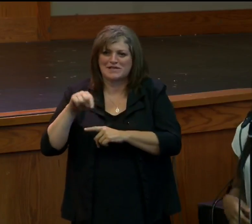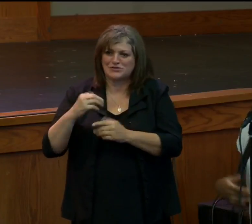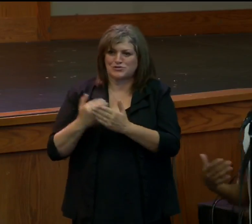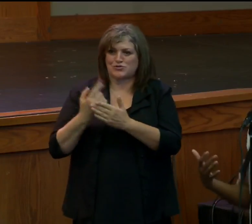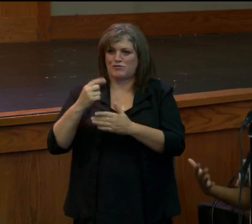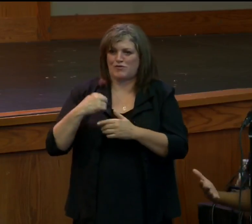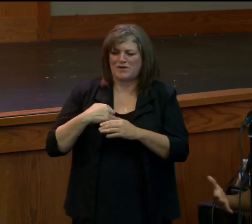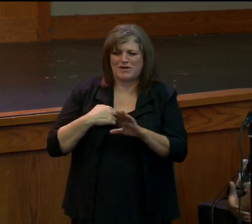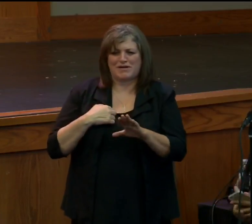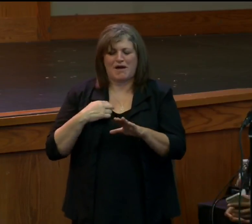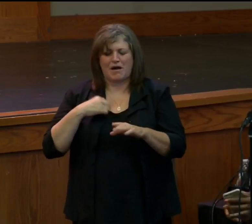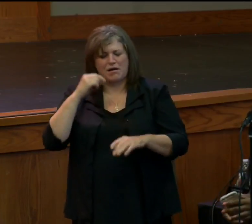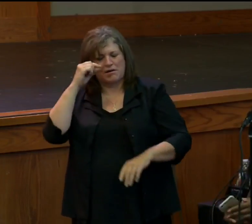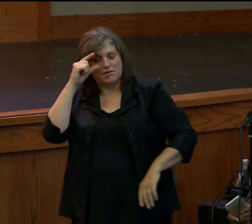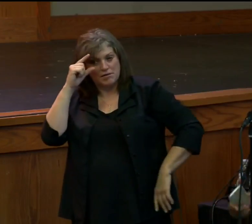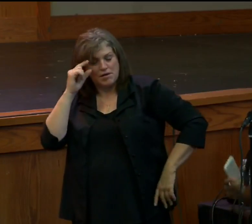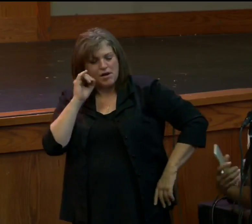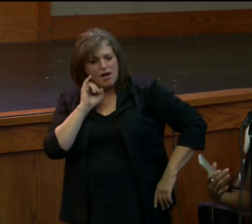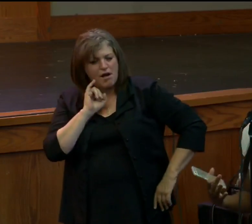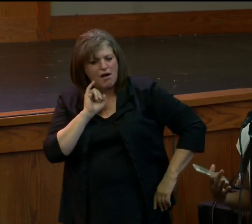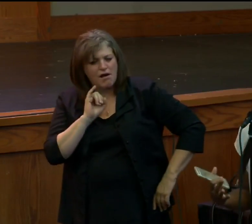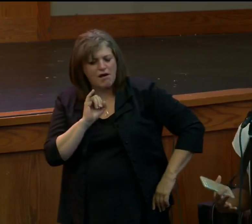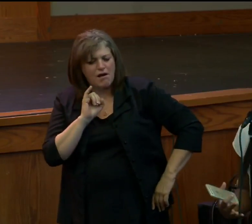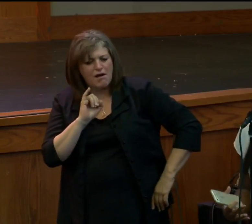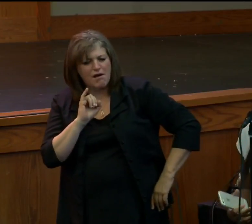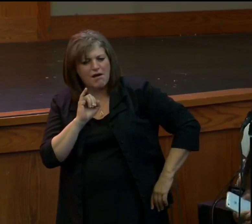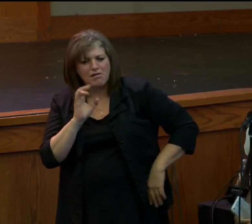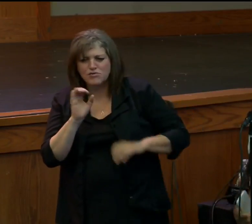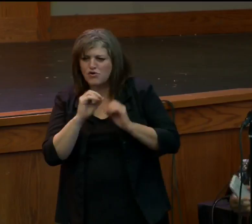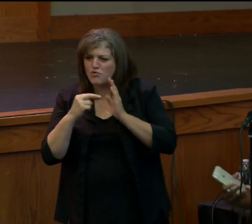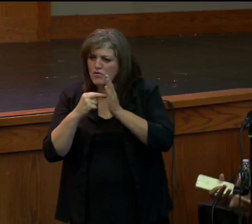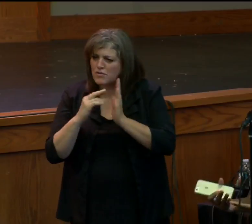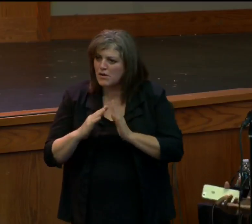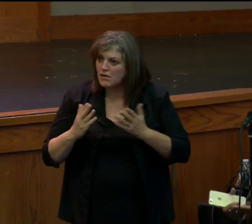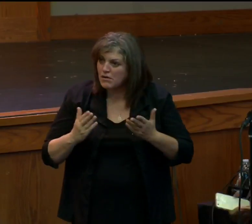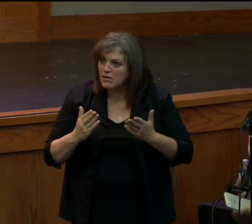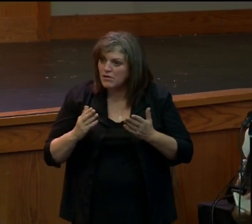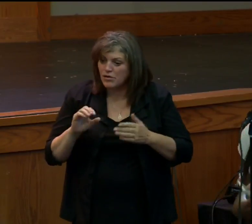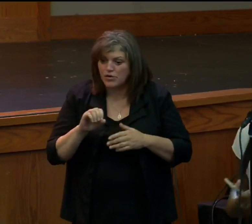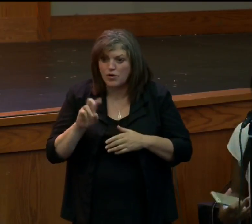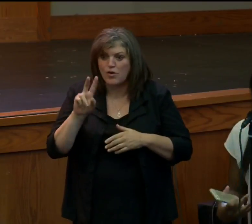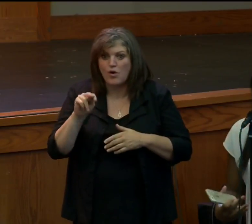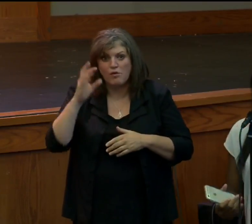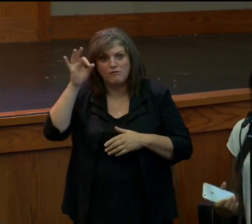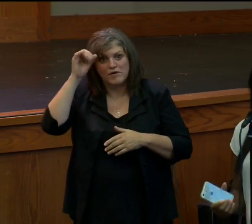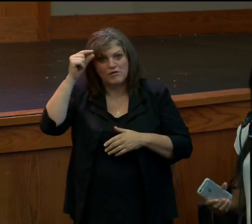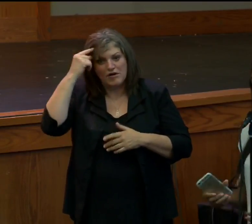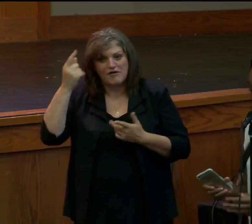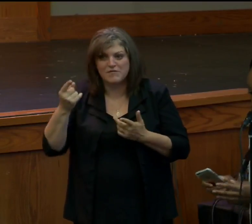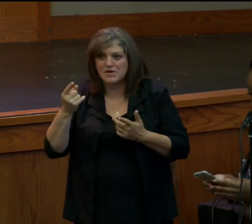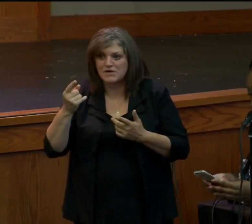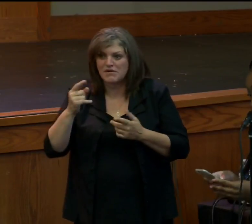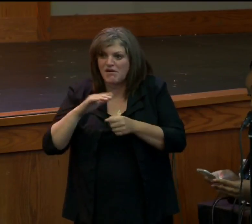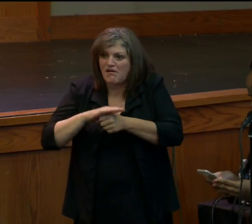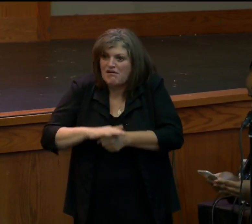ME. IT'S KIND OF EYE OPENING ON KNOWING THAT THERE'S NO REPRESENTATION HERE AND THAT YOUR OWN FEDERAL GOVERNMENT HAS DONE THIS INJUSTICE TO YOU ALL.